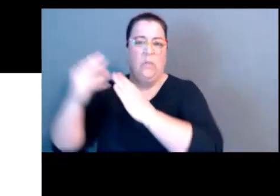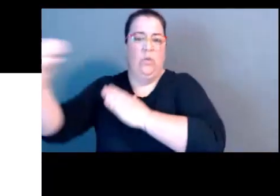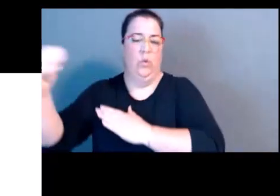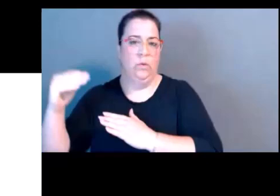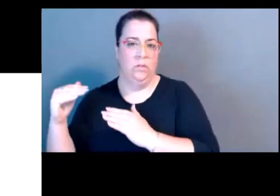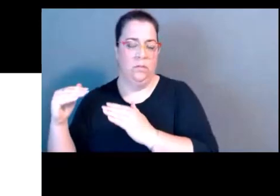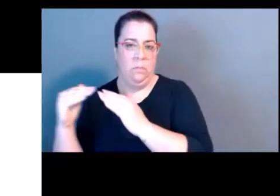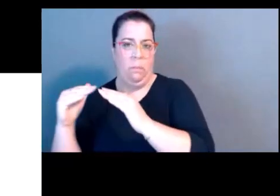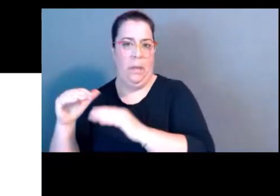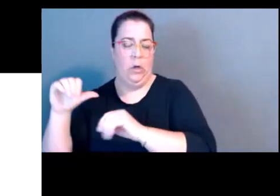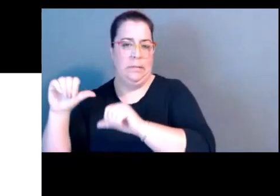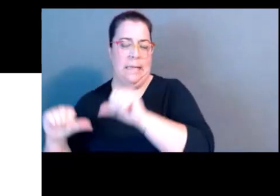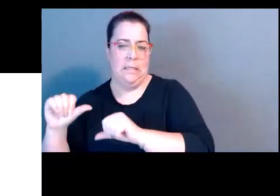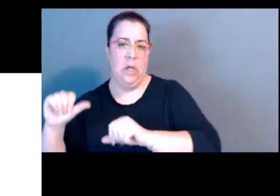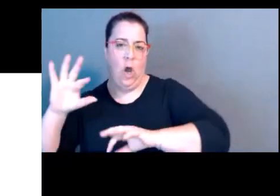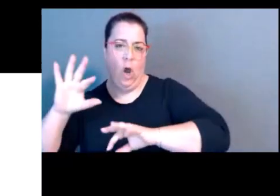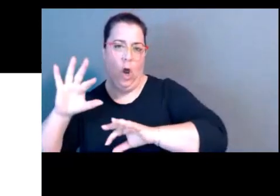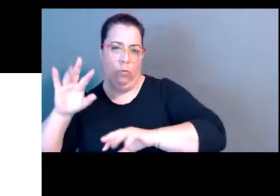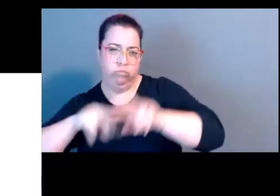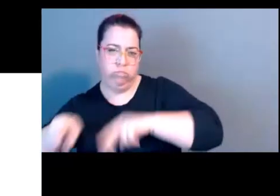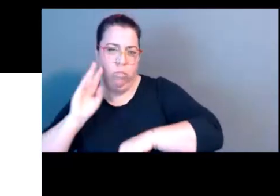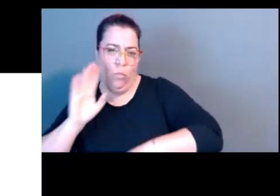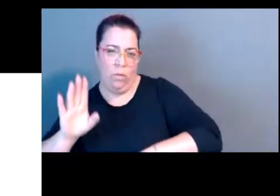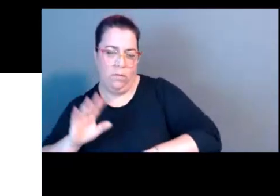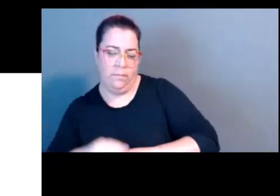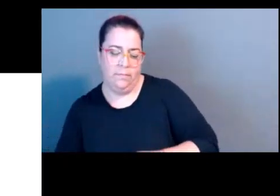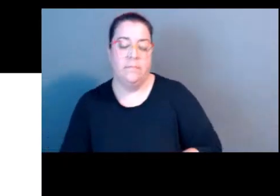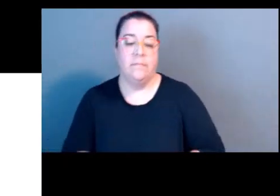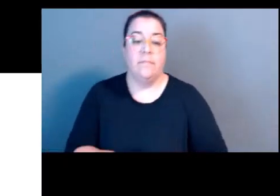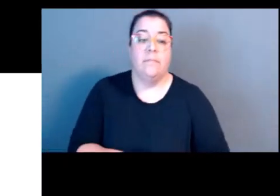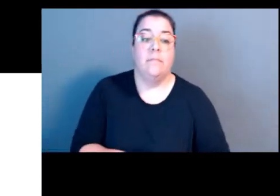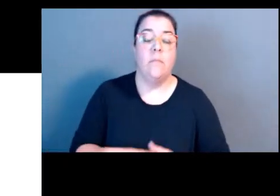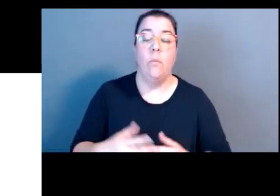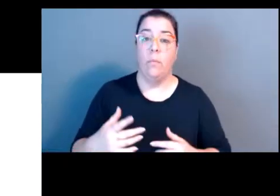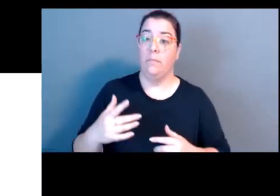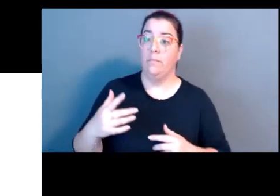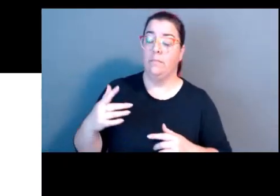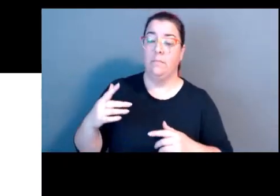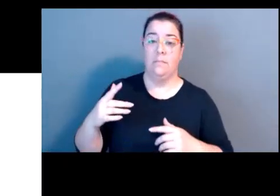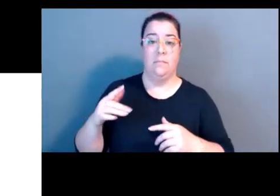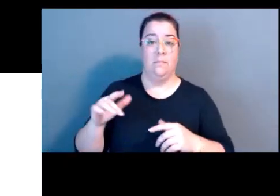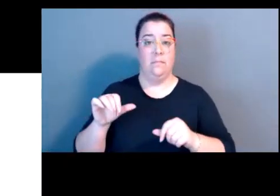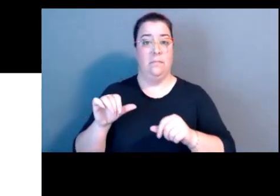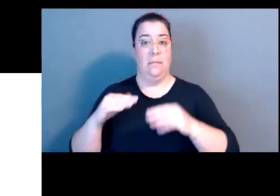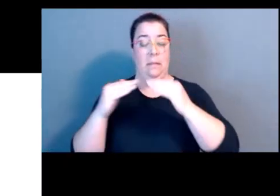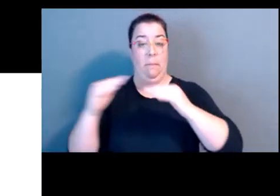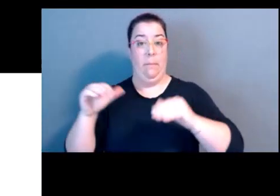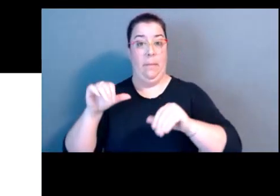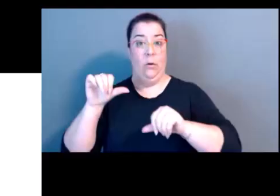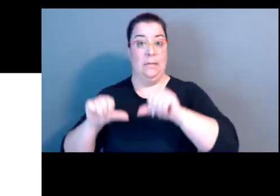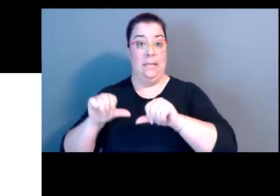Peer assessors are selected based on the type of application we receive, and a new committee is put together for every competition.